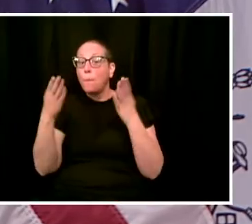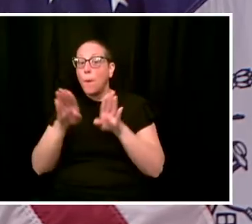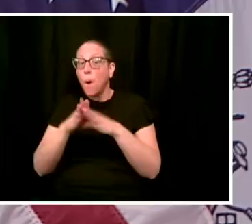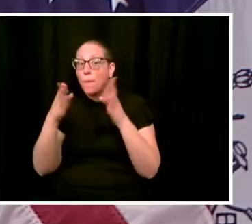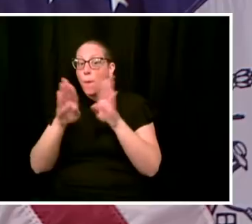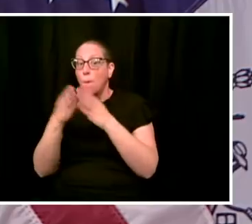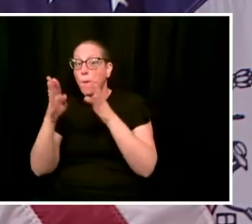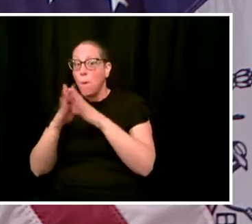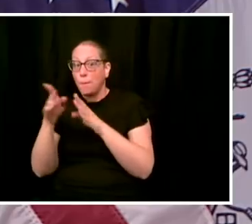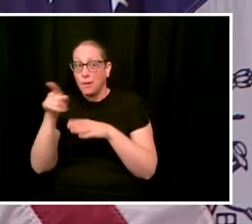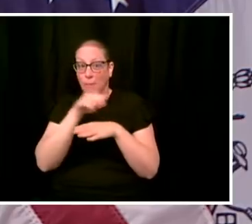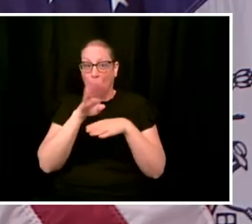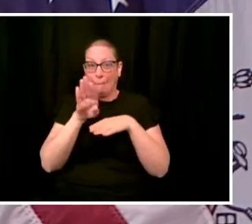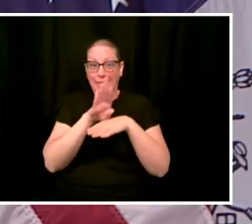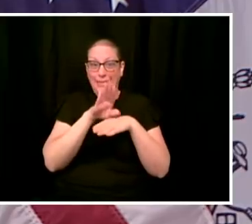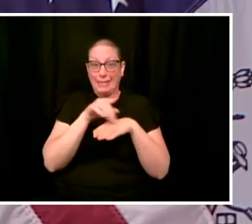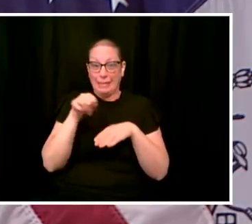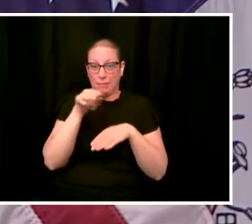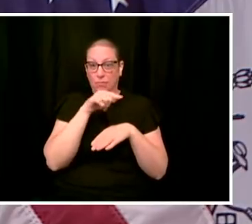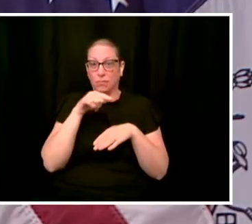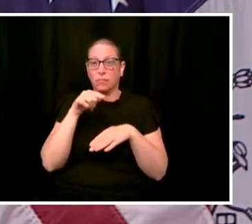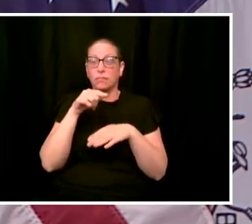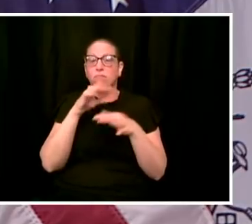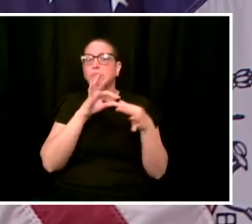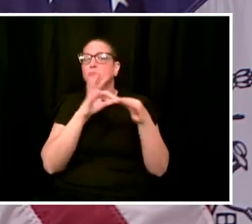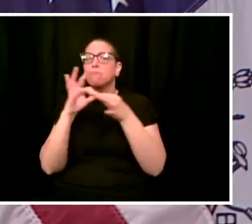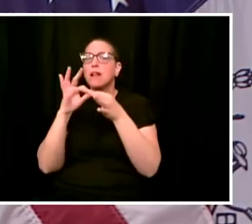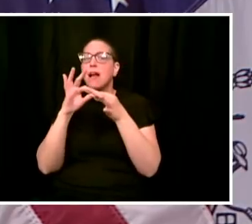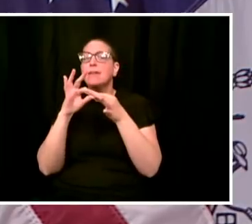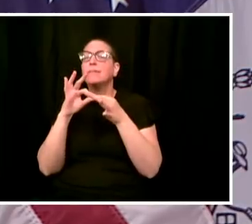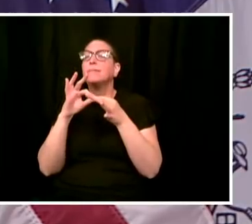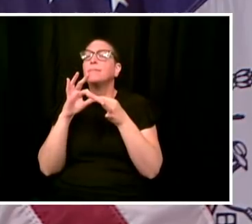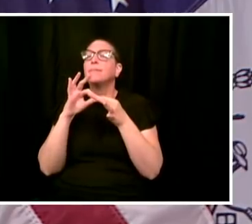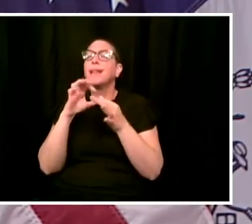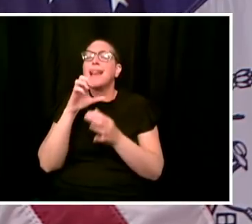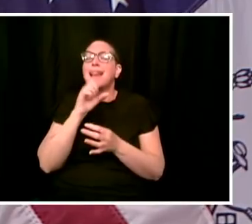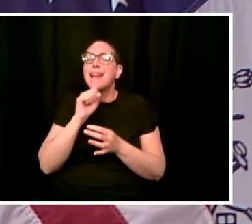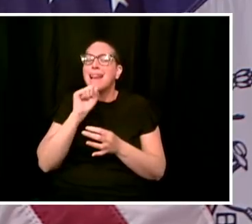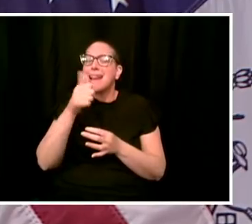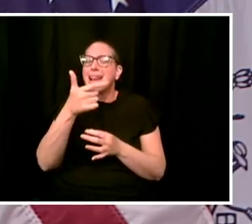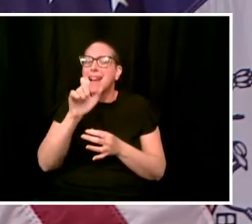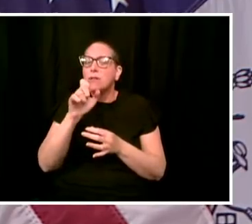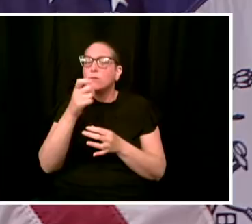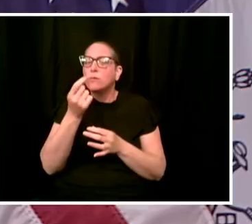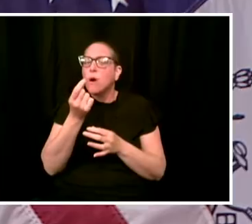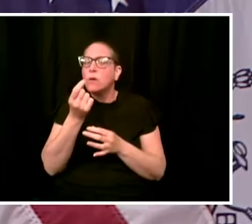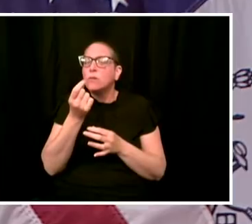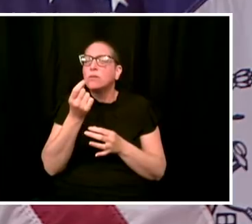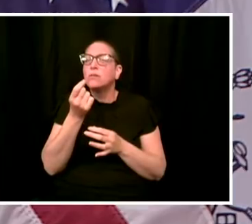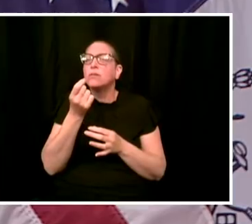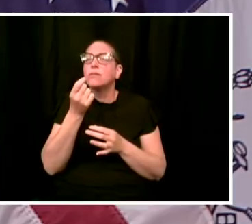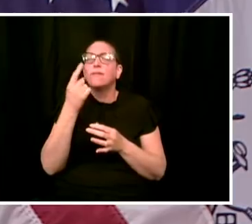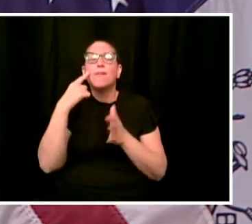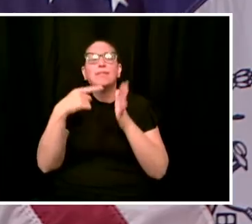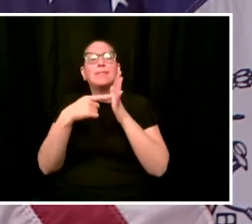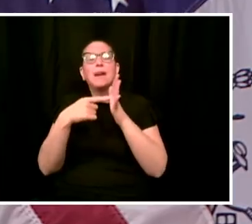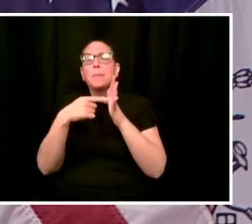THE AMOUNT OF RISK INVOLVED IN CERTAIN PARTS OF THE POPULATION. MAINLY AGE.